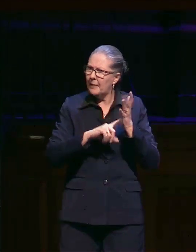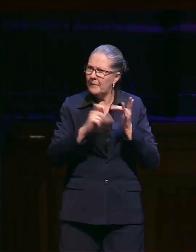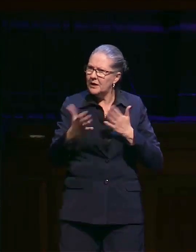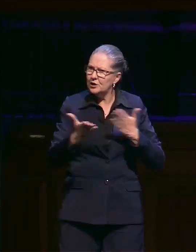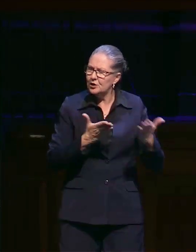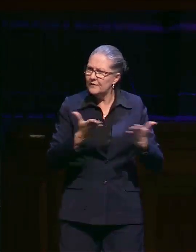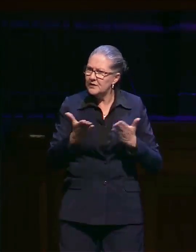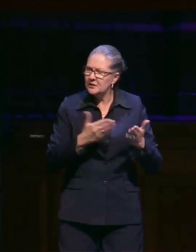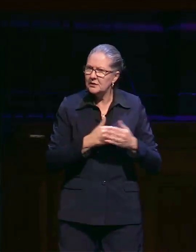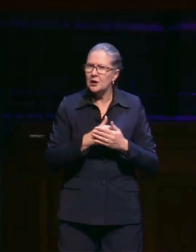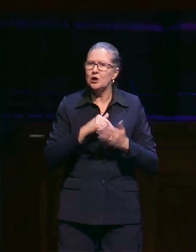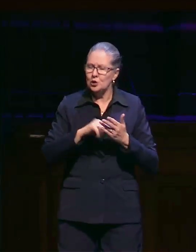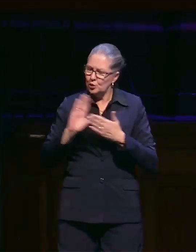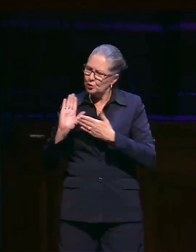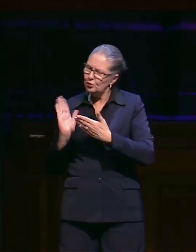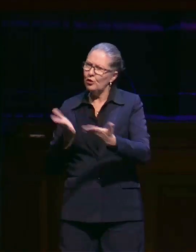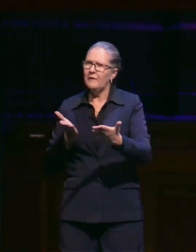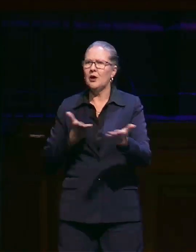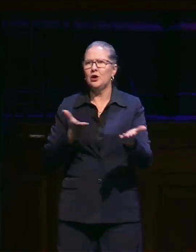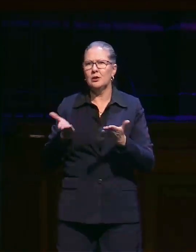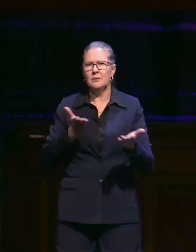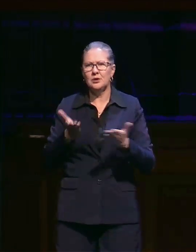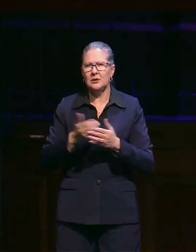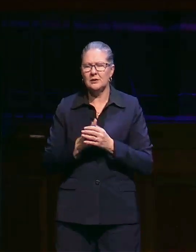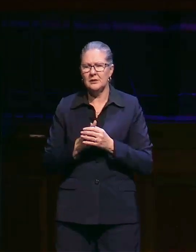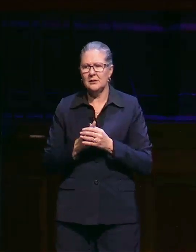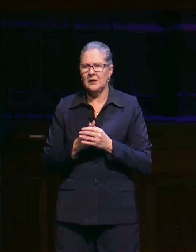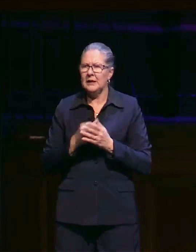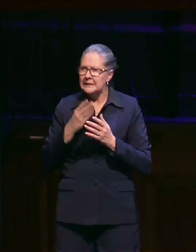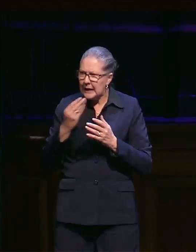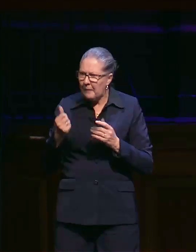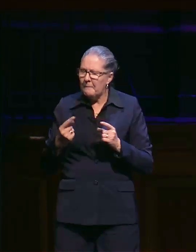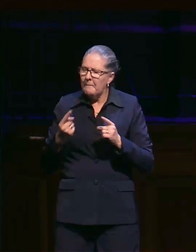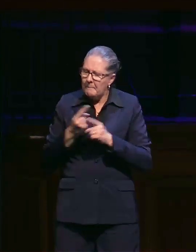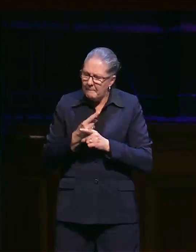that we serve now none of this will be sudden change as I said before New